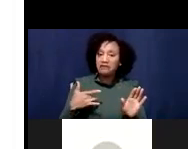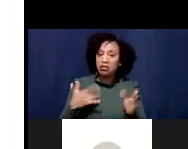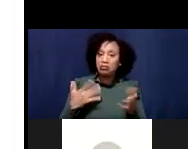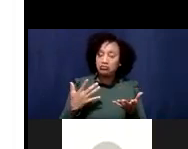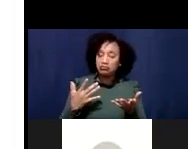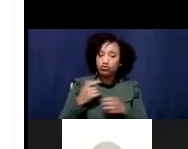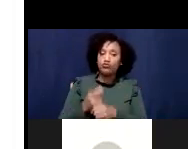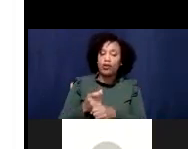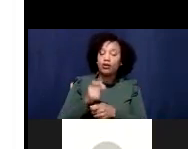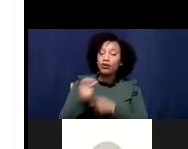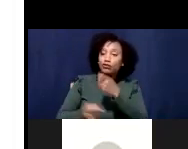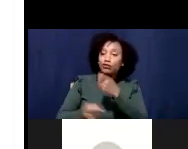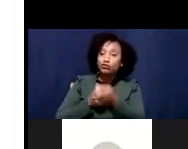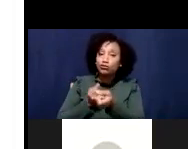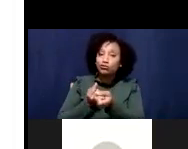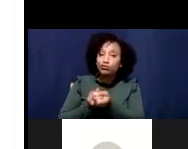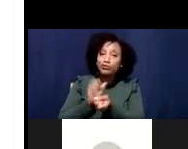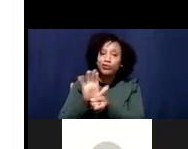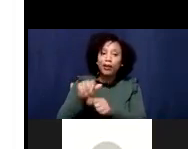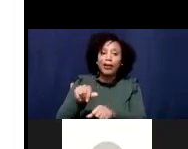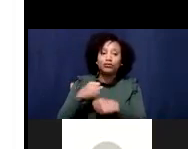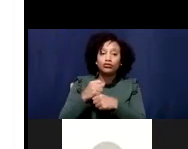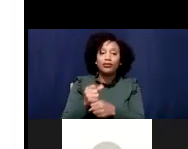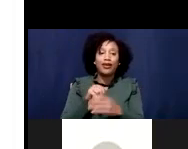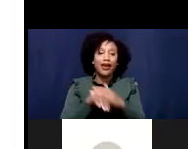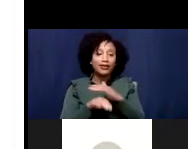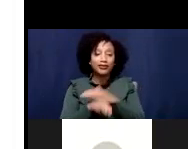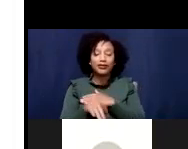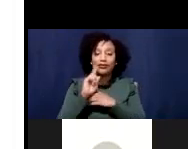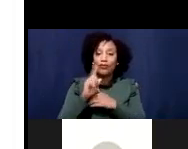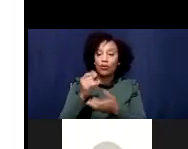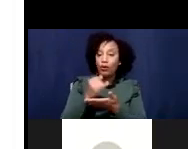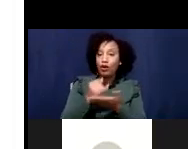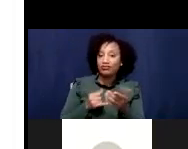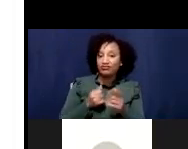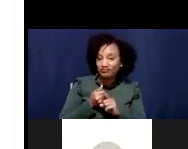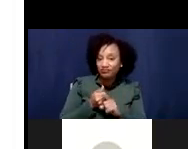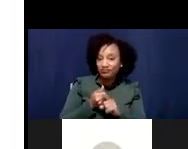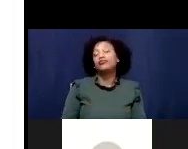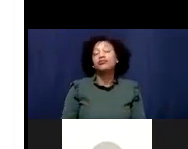to their capacity to create access to the arts, that the individual's vision